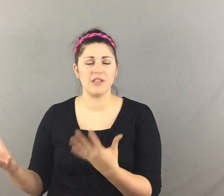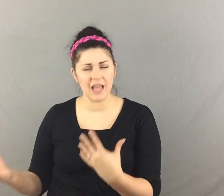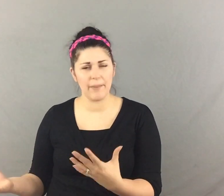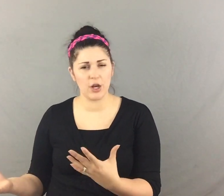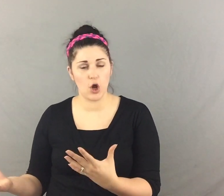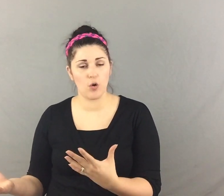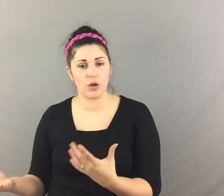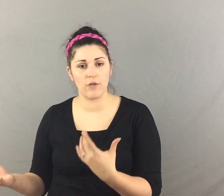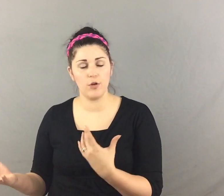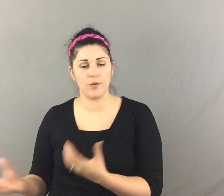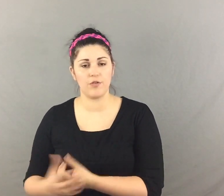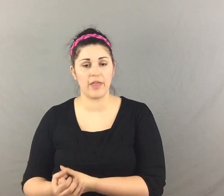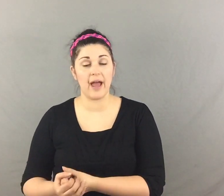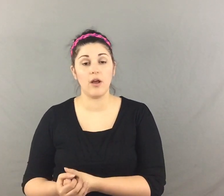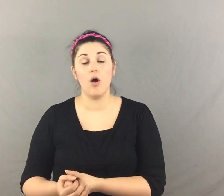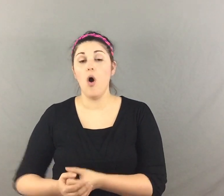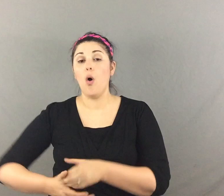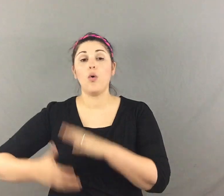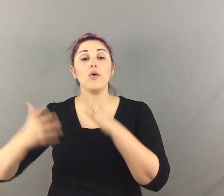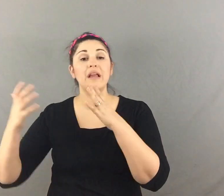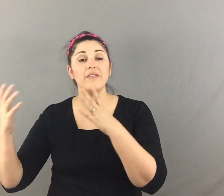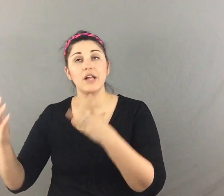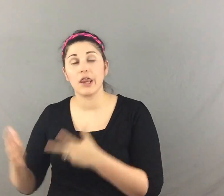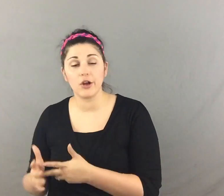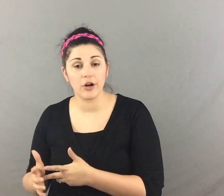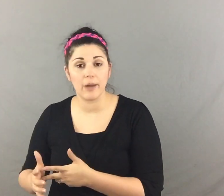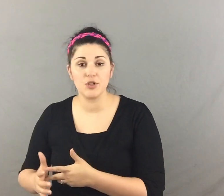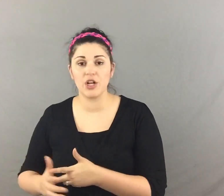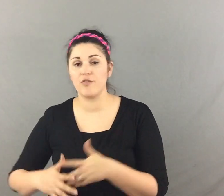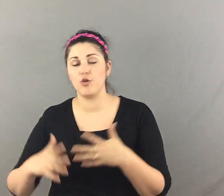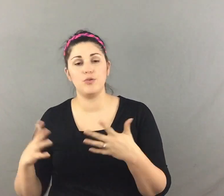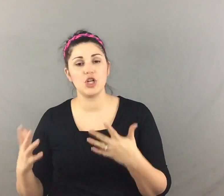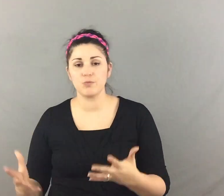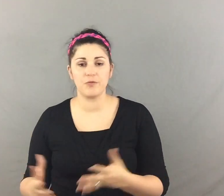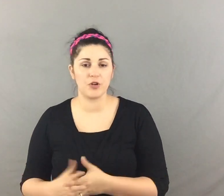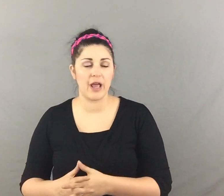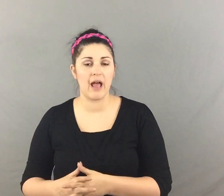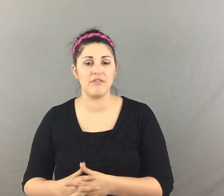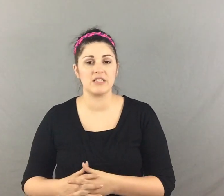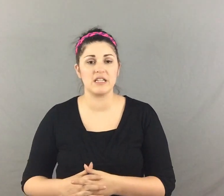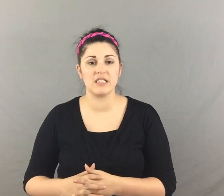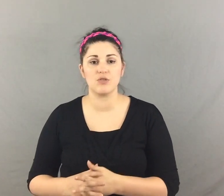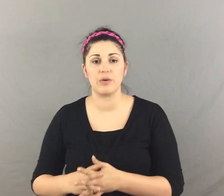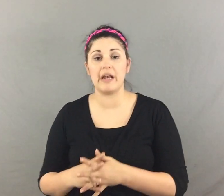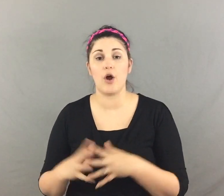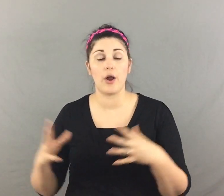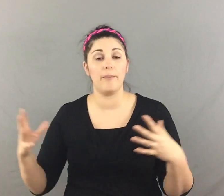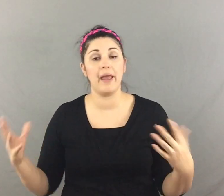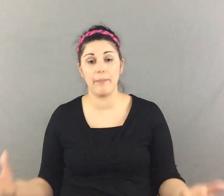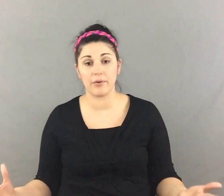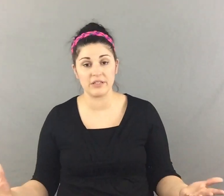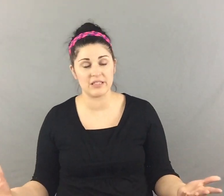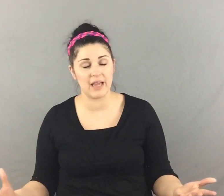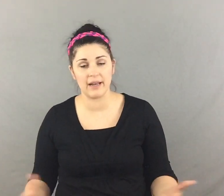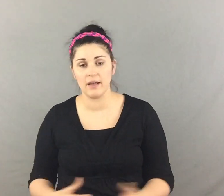So let me know if you'd prefer that or even a third option if you just prefer to have the sentences written on paper instead.